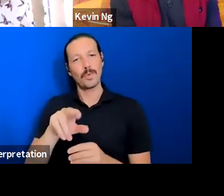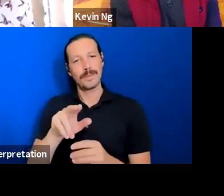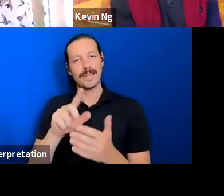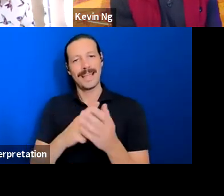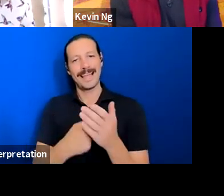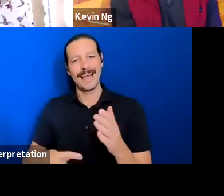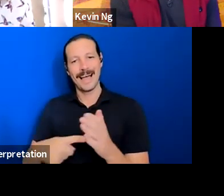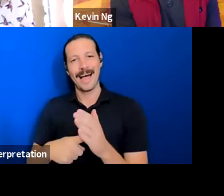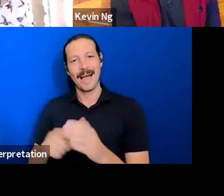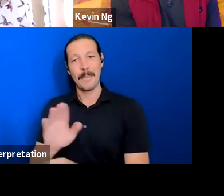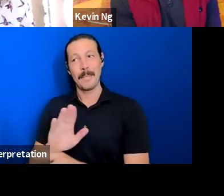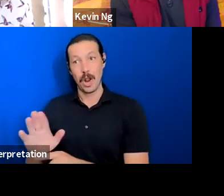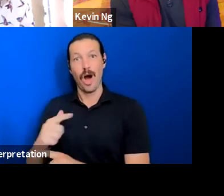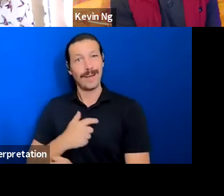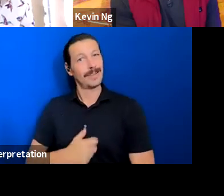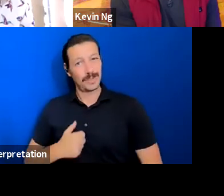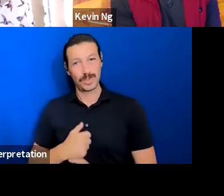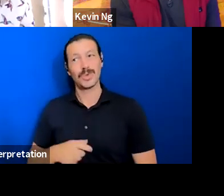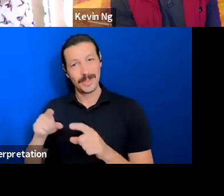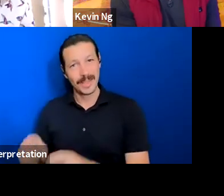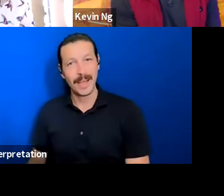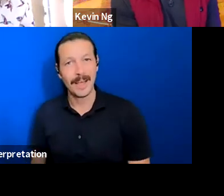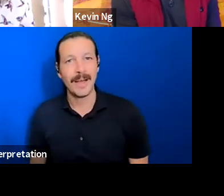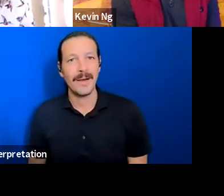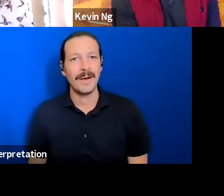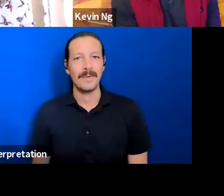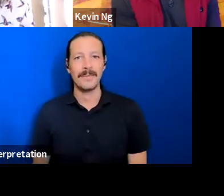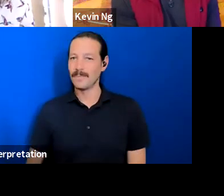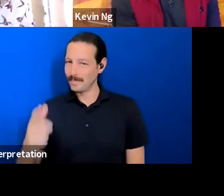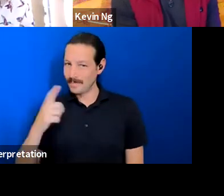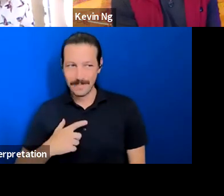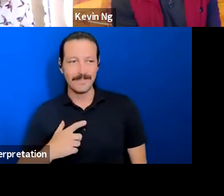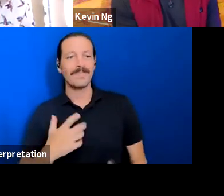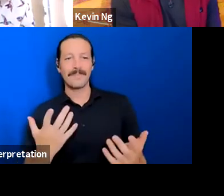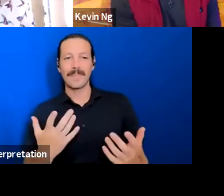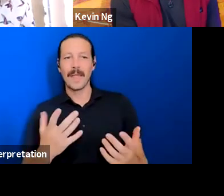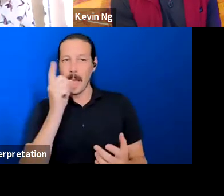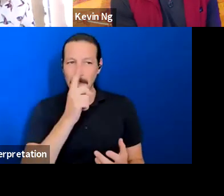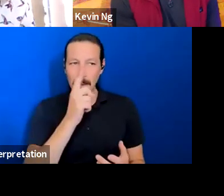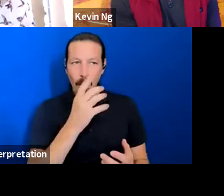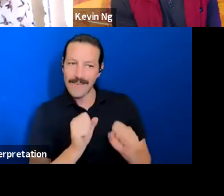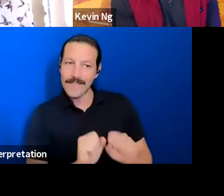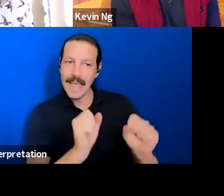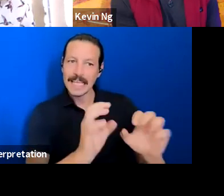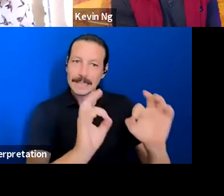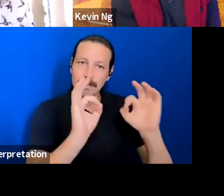did rely on people's discipline knowledge a lot more. And it was an extremely diverse panel.